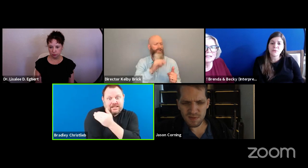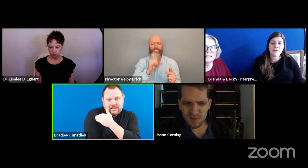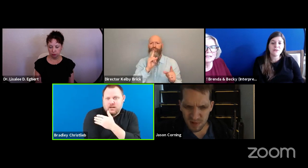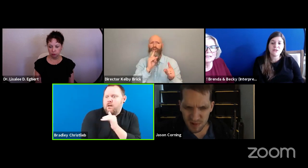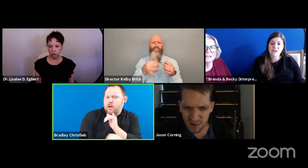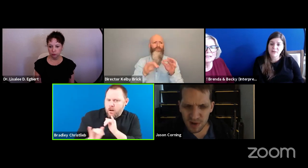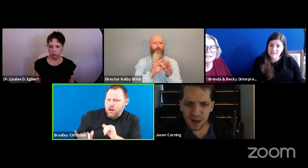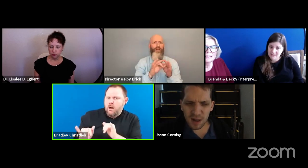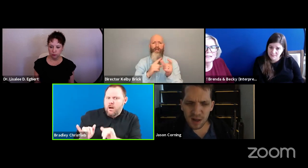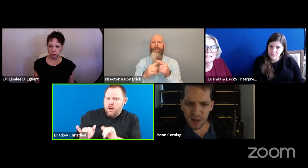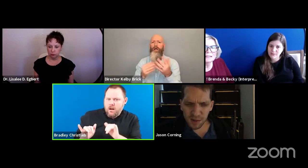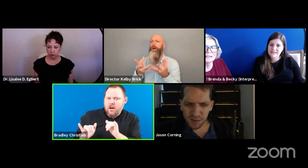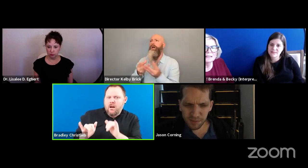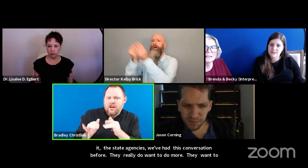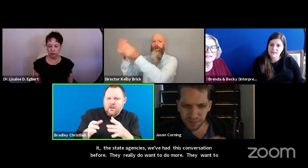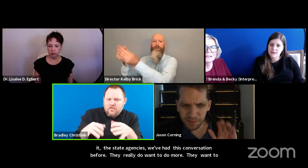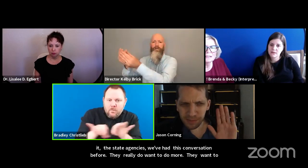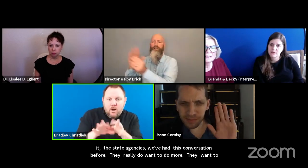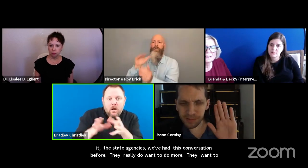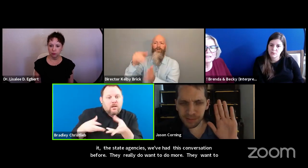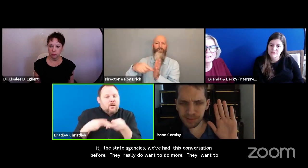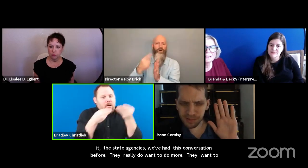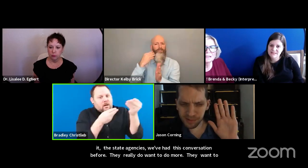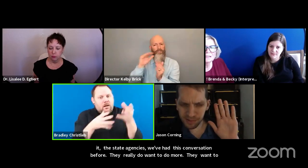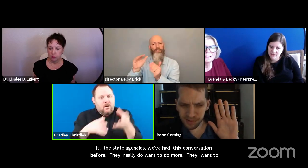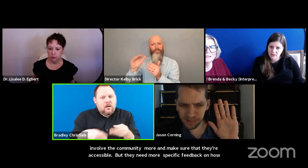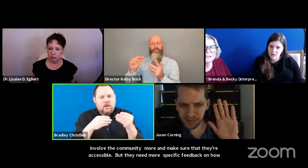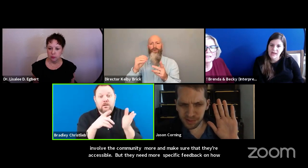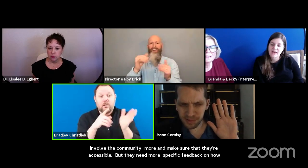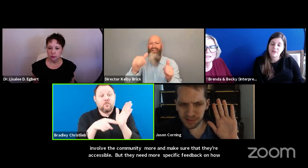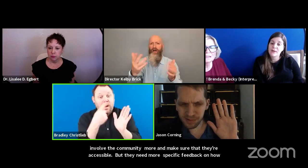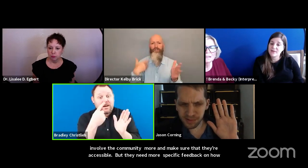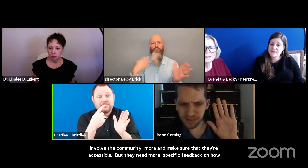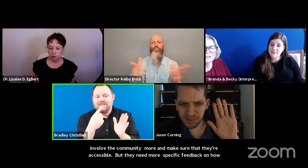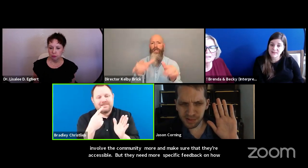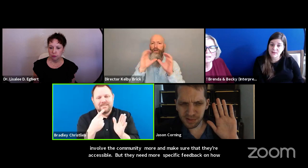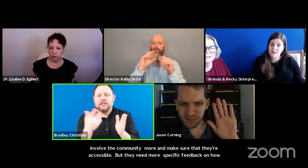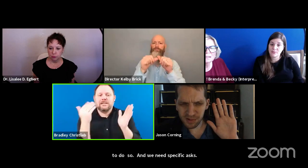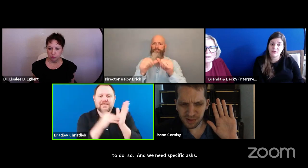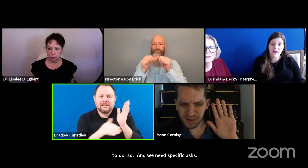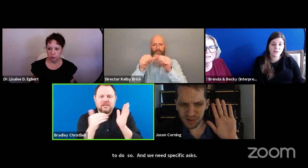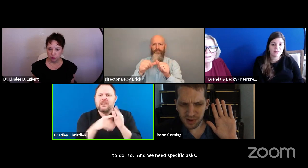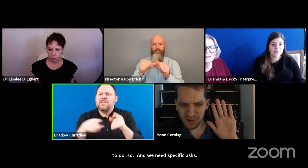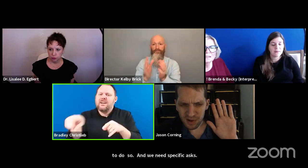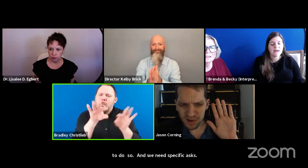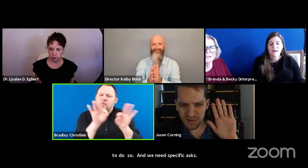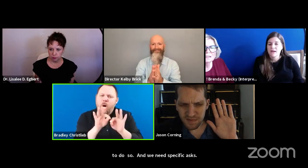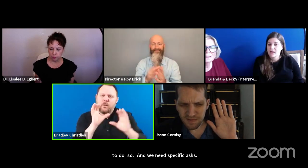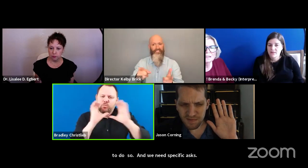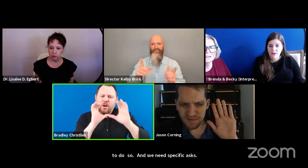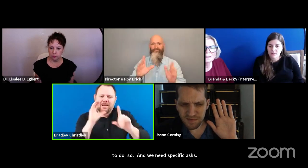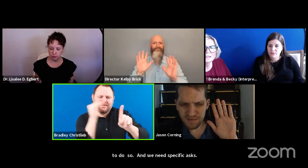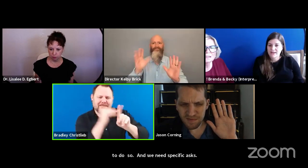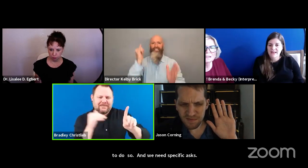So we can reach out to them, but we need to be more specific. And if we have something that we can provide for them, that would be great.